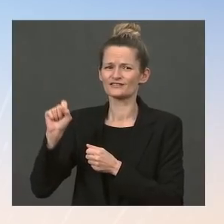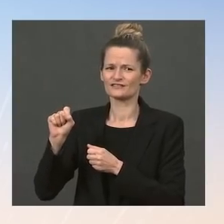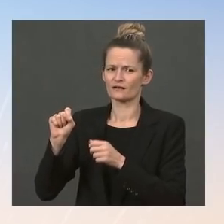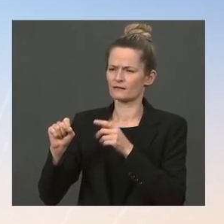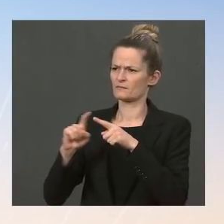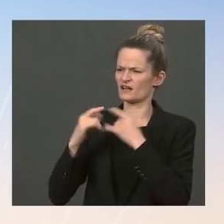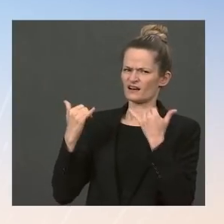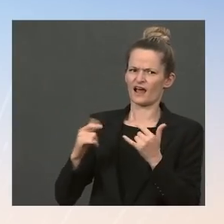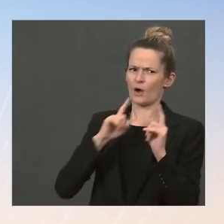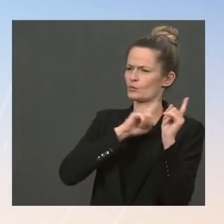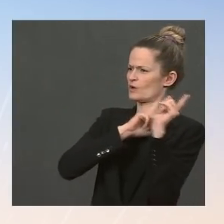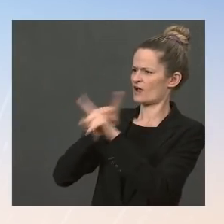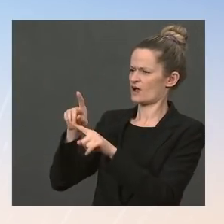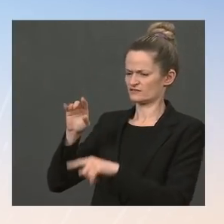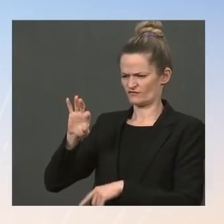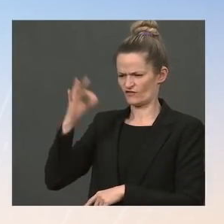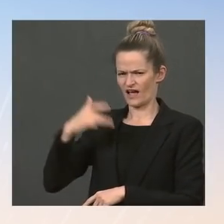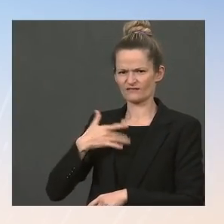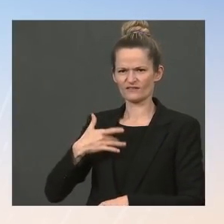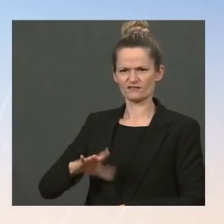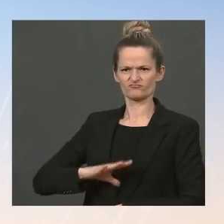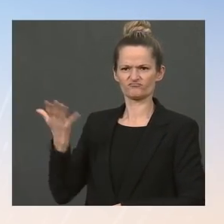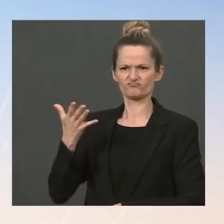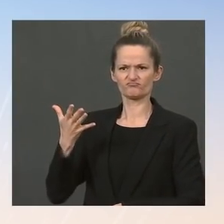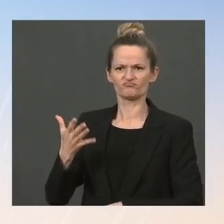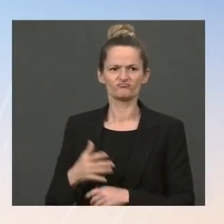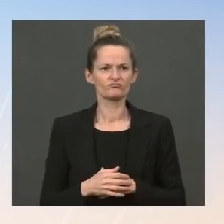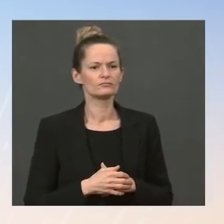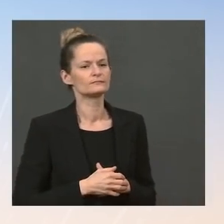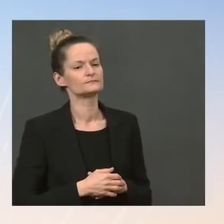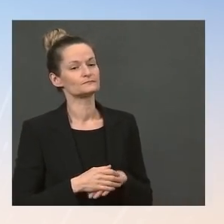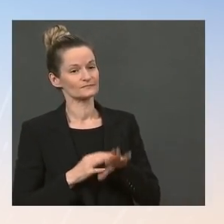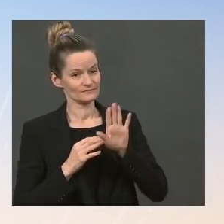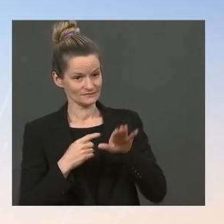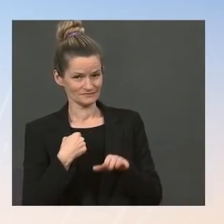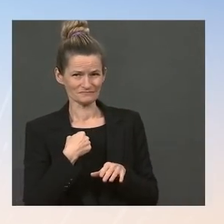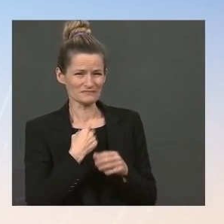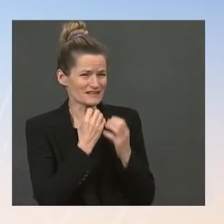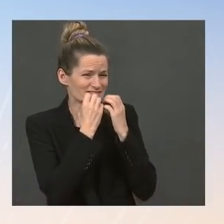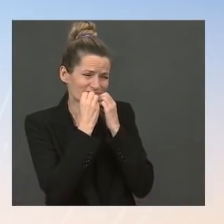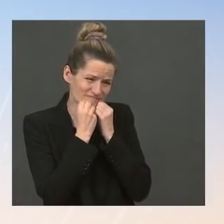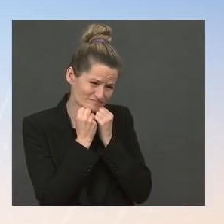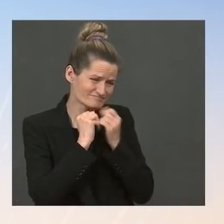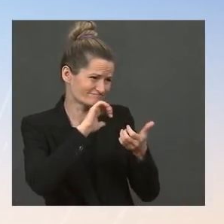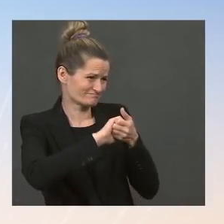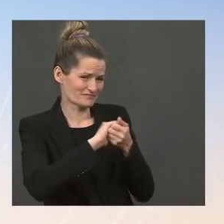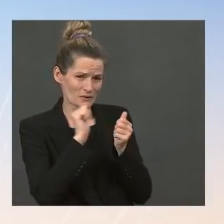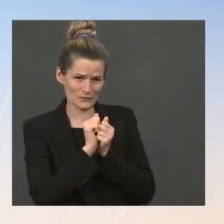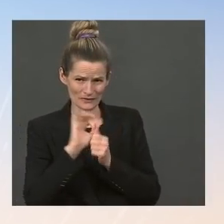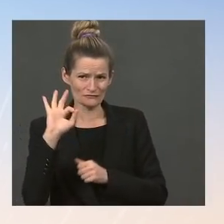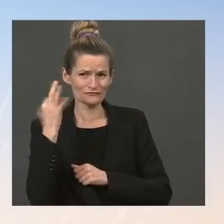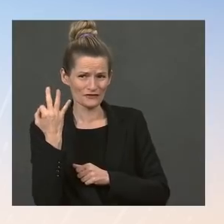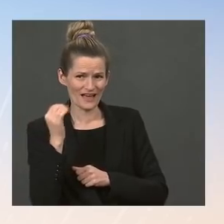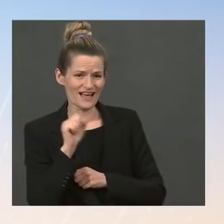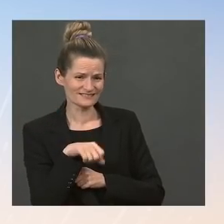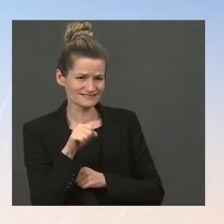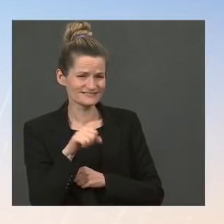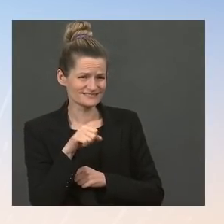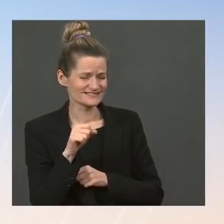Ms. Psaki: Well, I would first say that we value our relationship and our partnership with France on a variety of issues facing the global community,